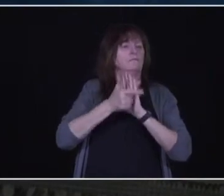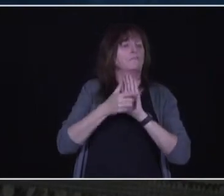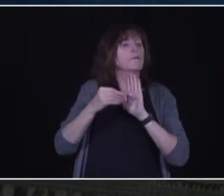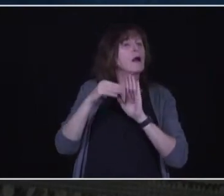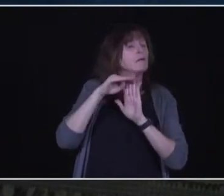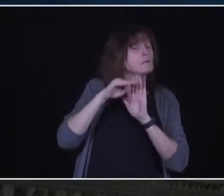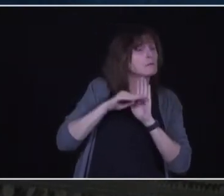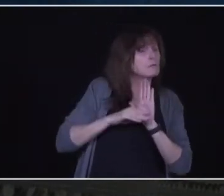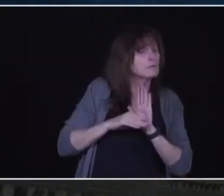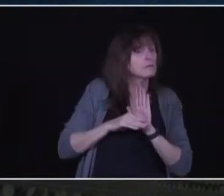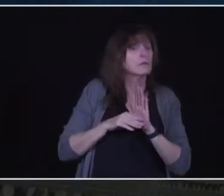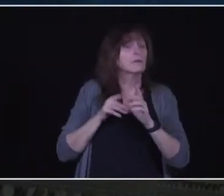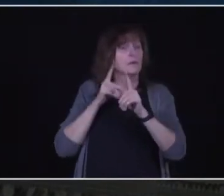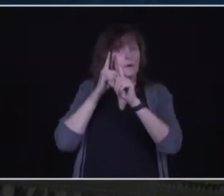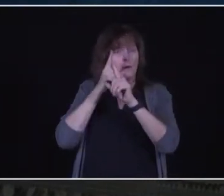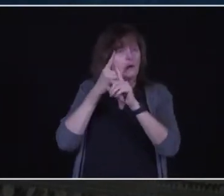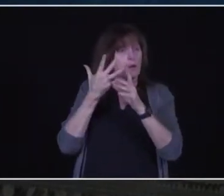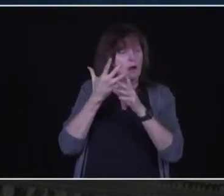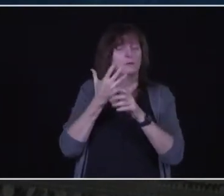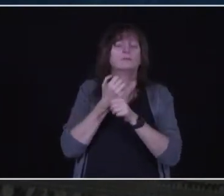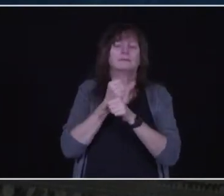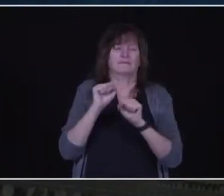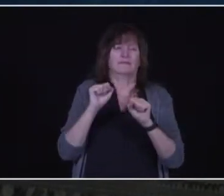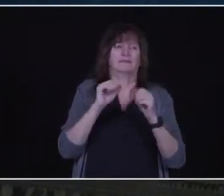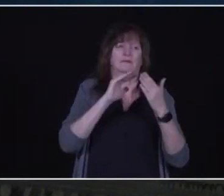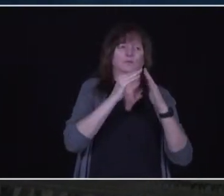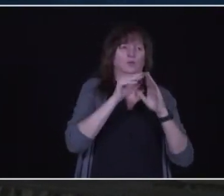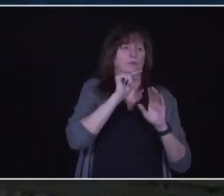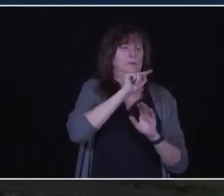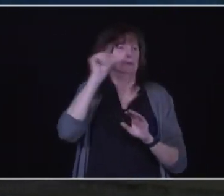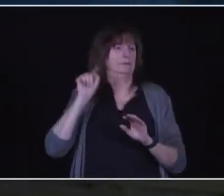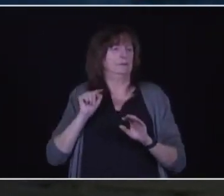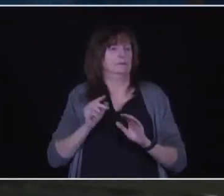Thank you. Follow-up? Yeah, my next question is from Minister Dunlop,